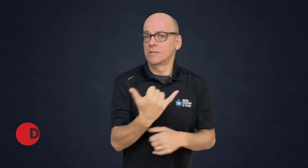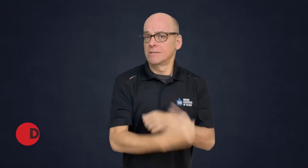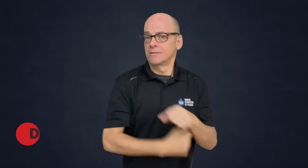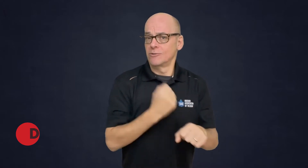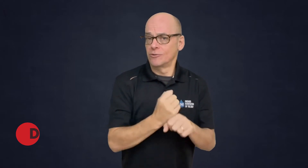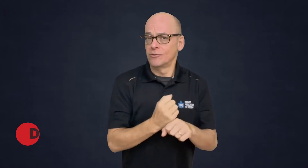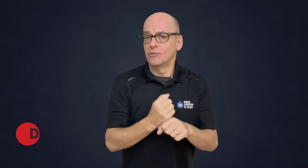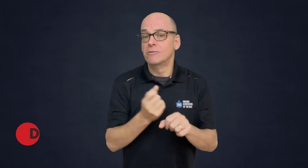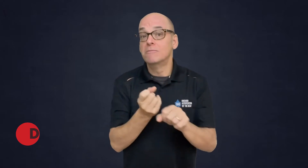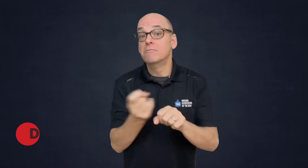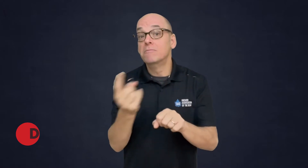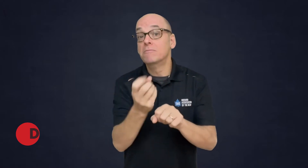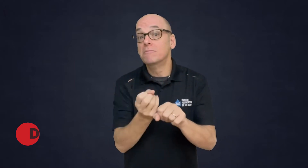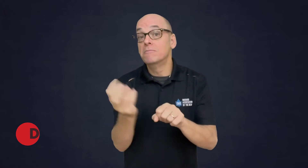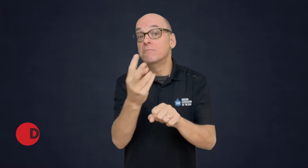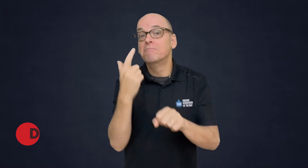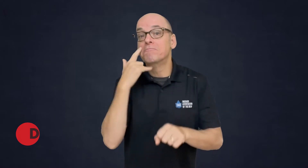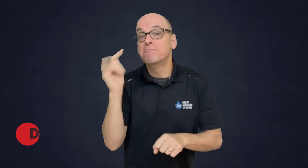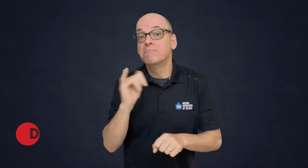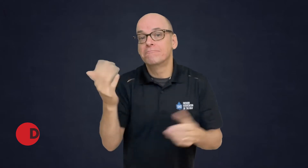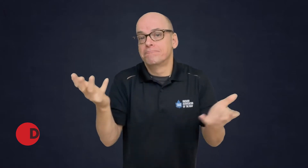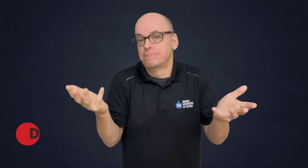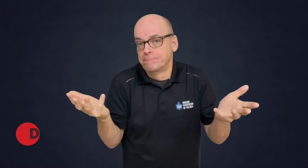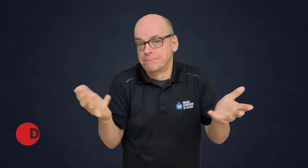It will start small for this year. Next year or following years, we will see.